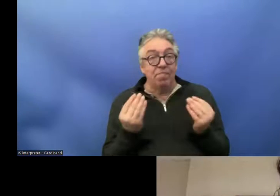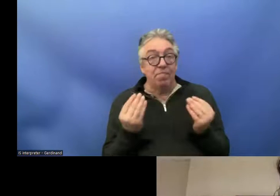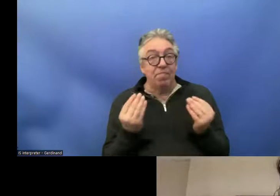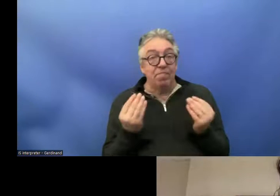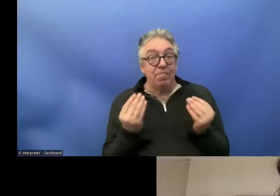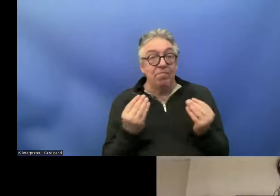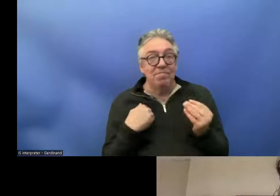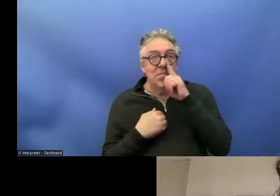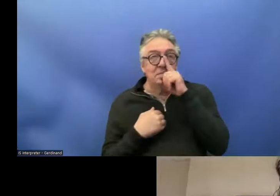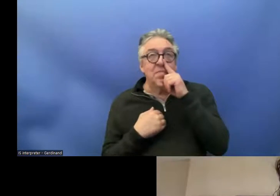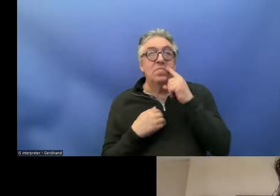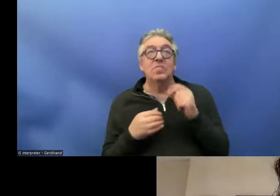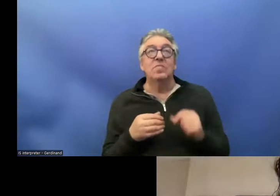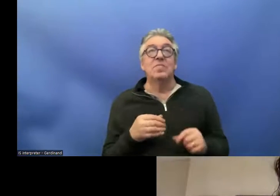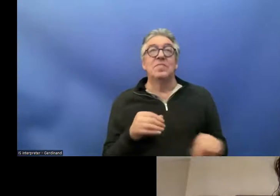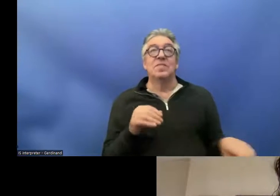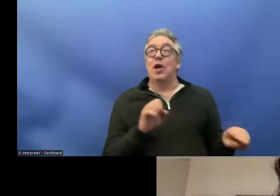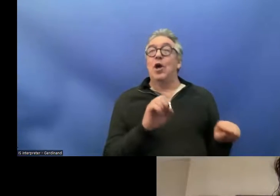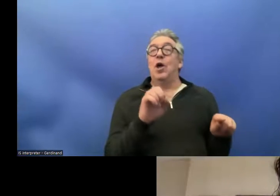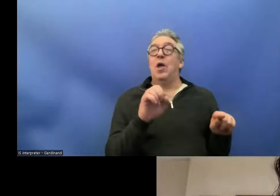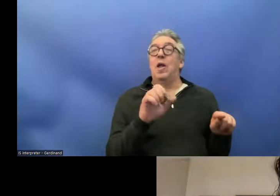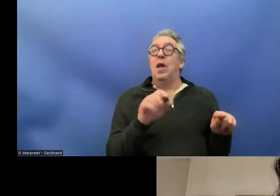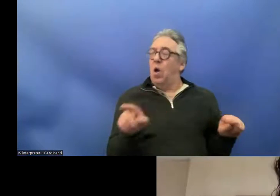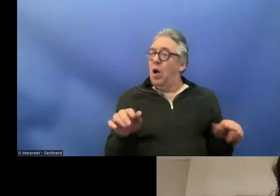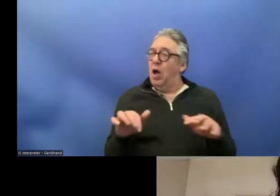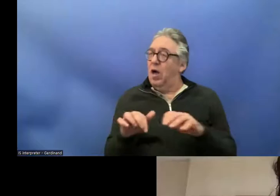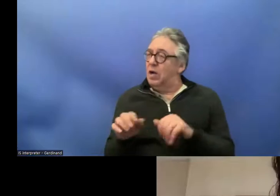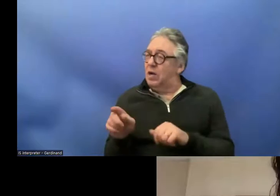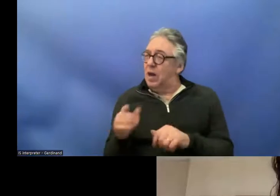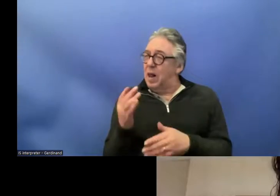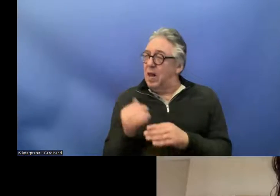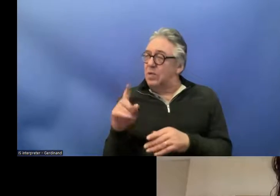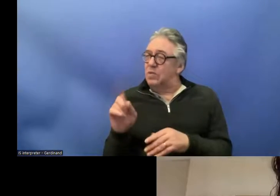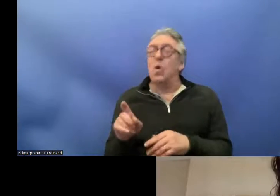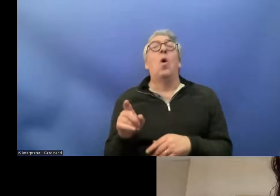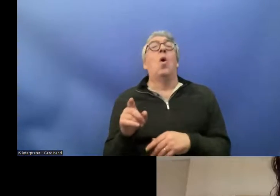The last question >> SARA: How do persons with disability and communication challenges?